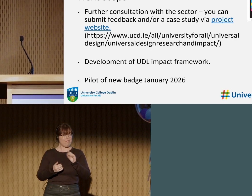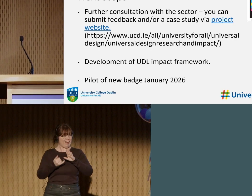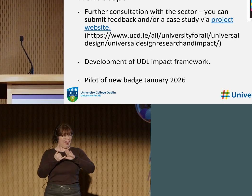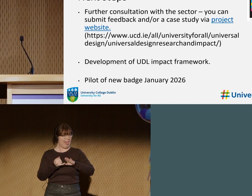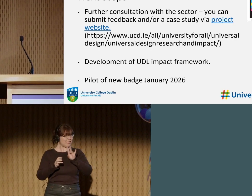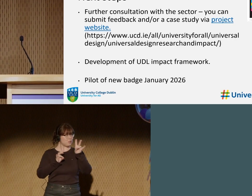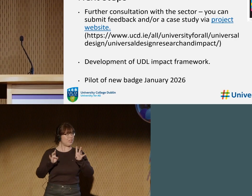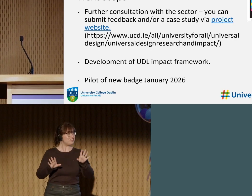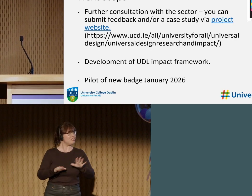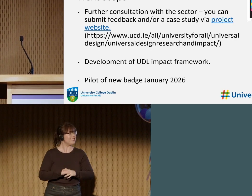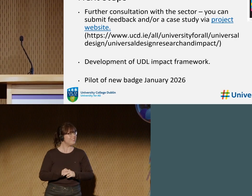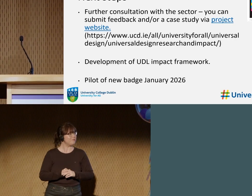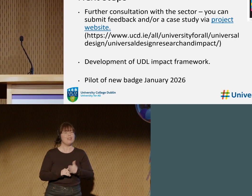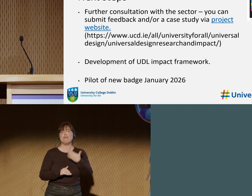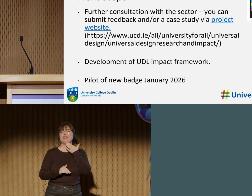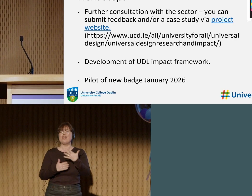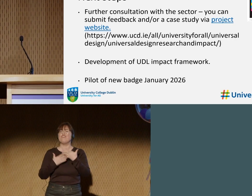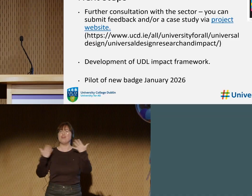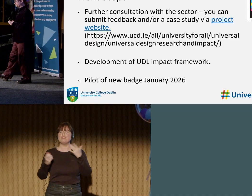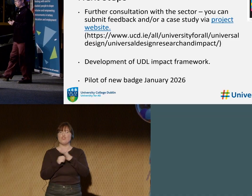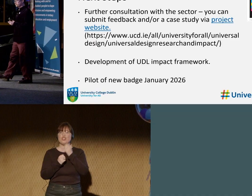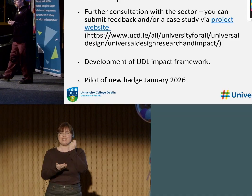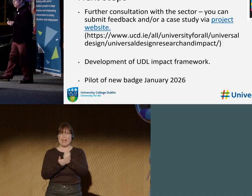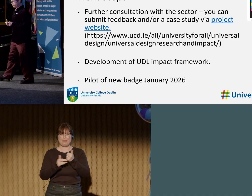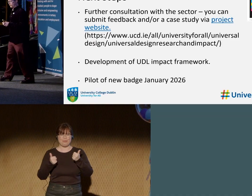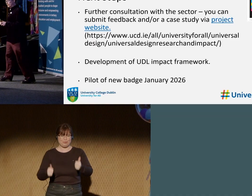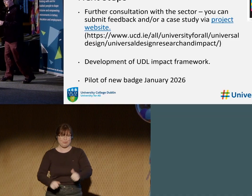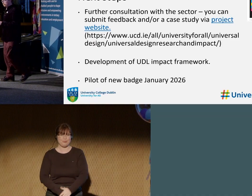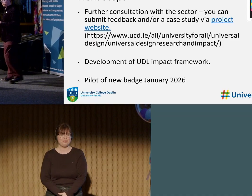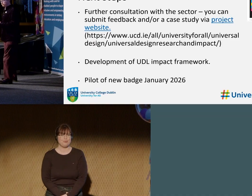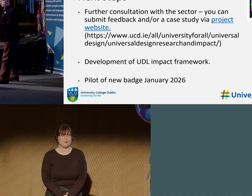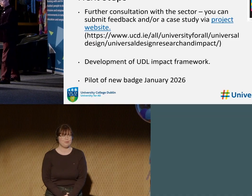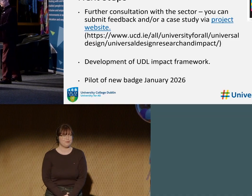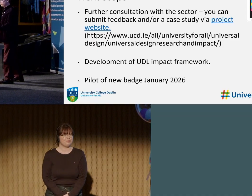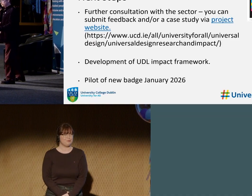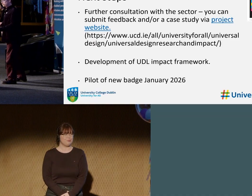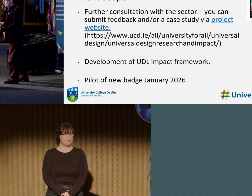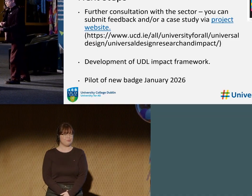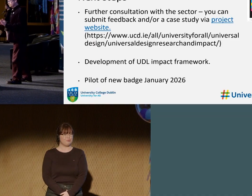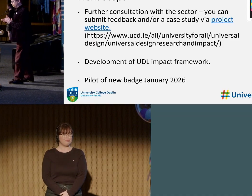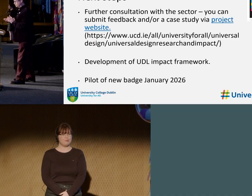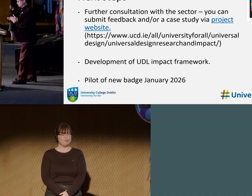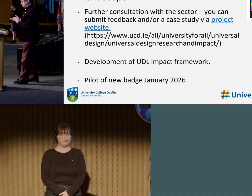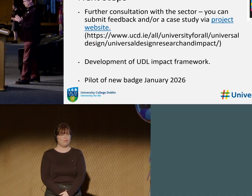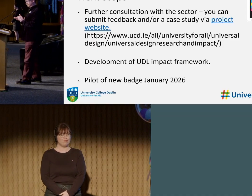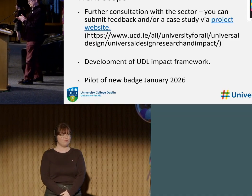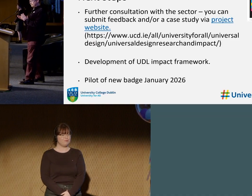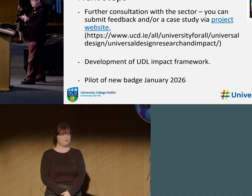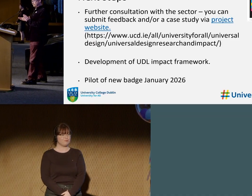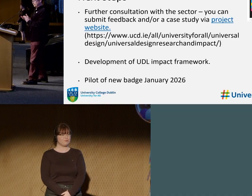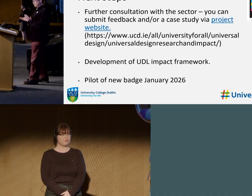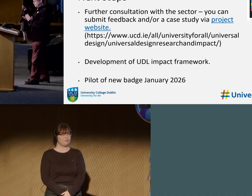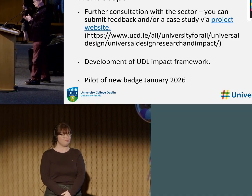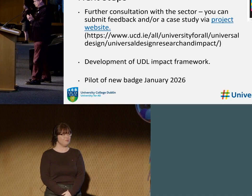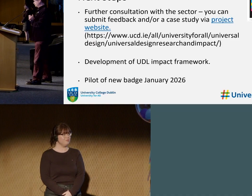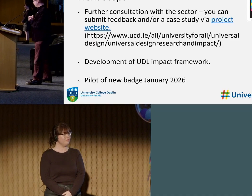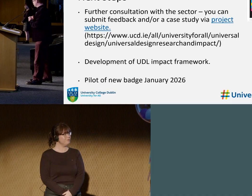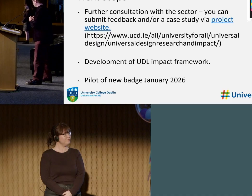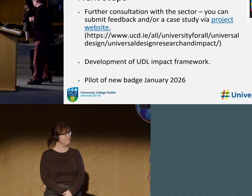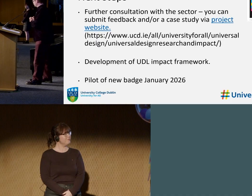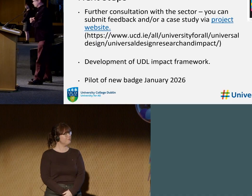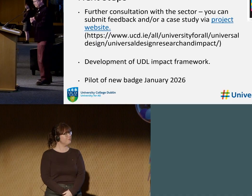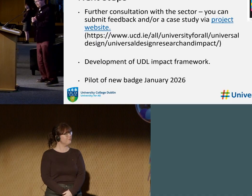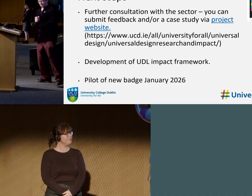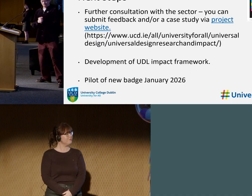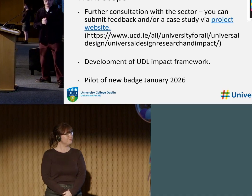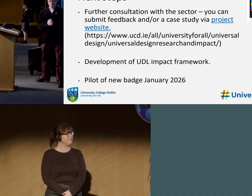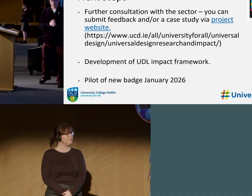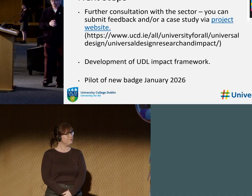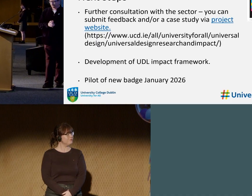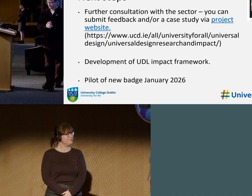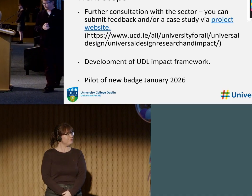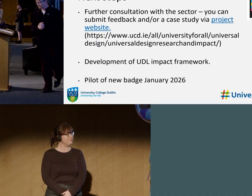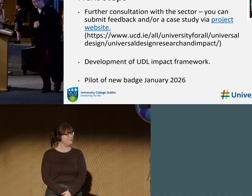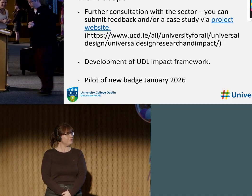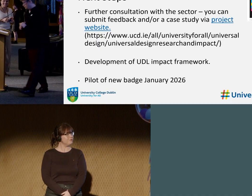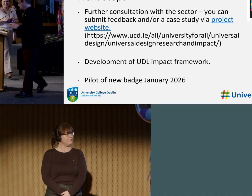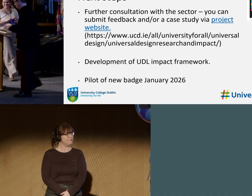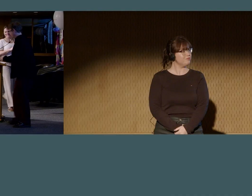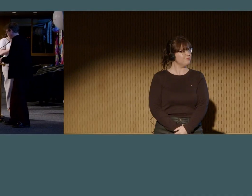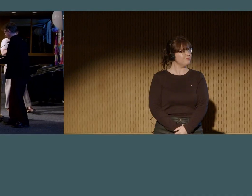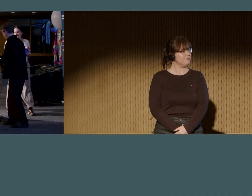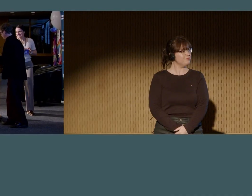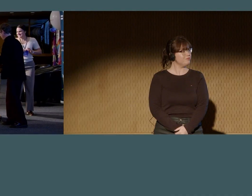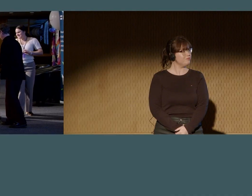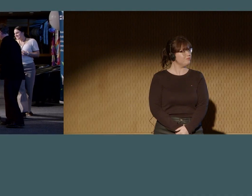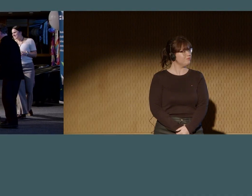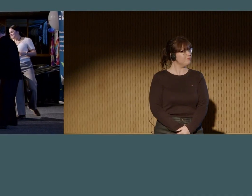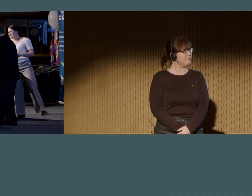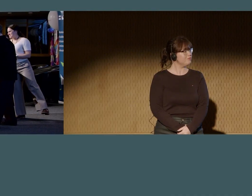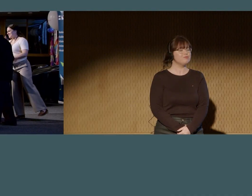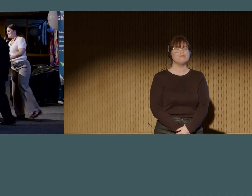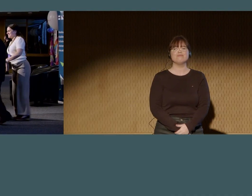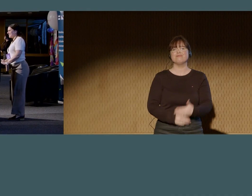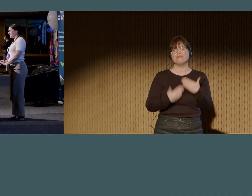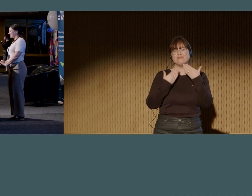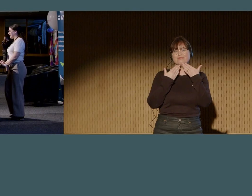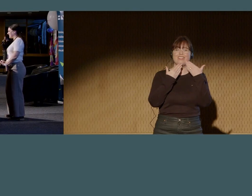hear from you. Thanks so much for your time. (Erica): Thanks so much, Daniel and Kathie